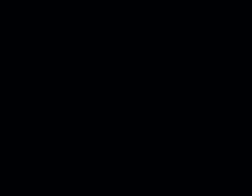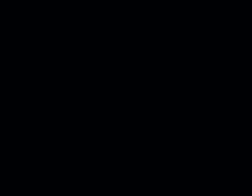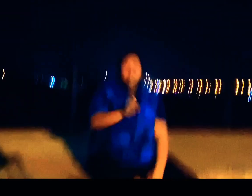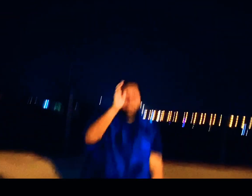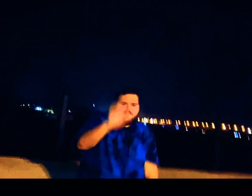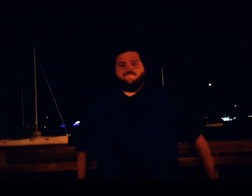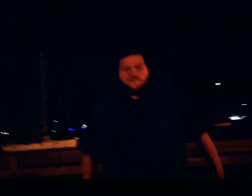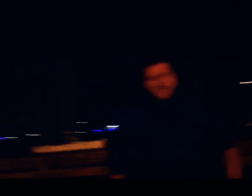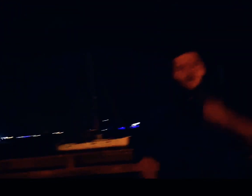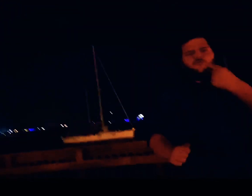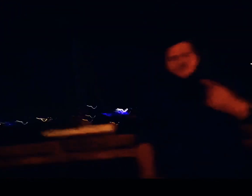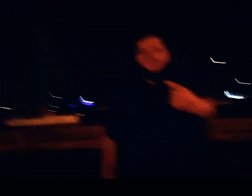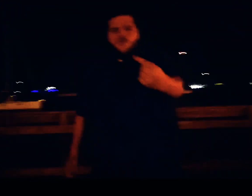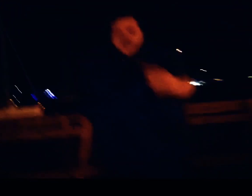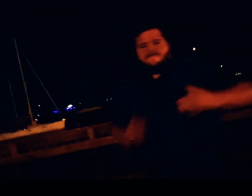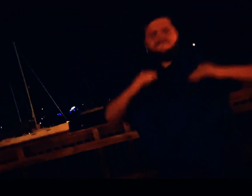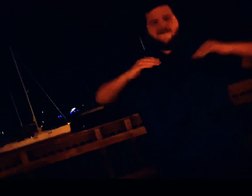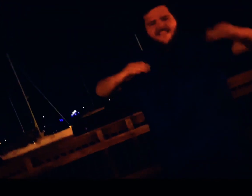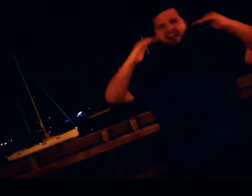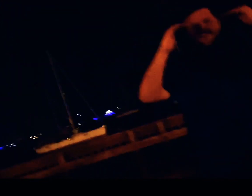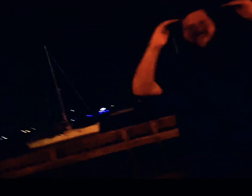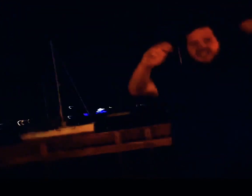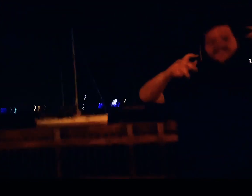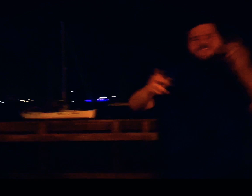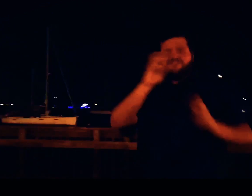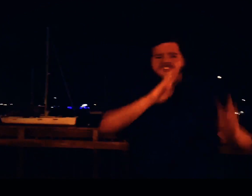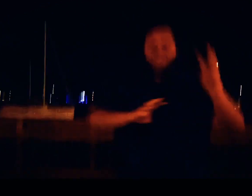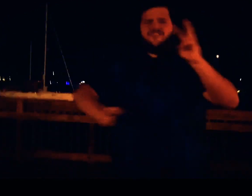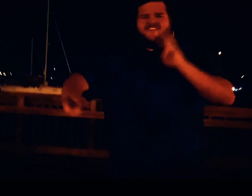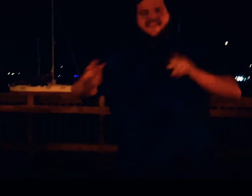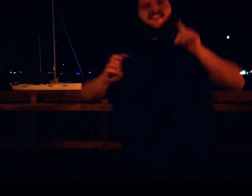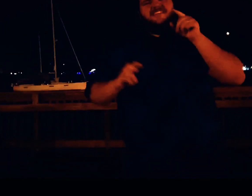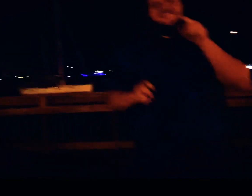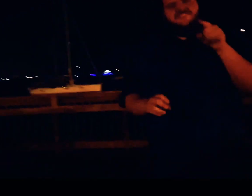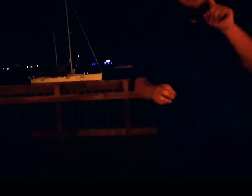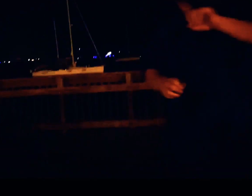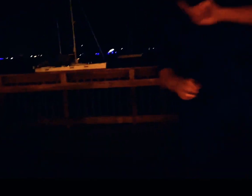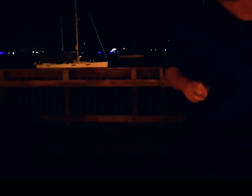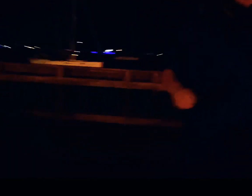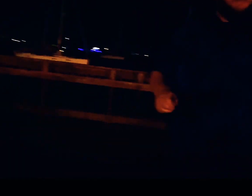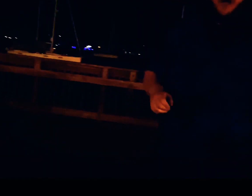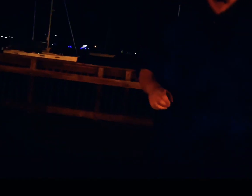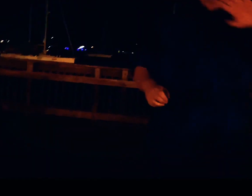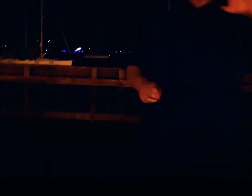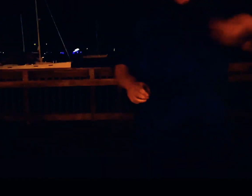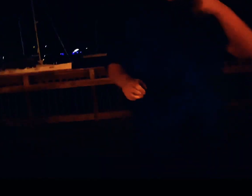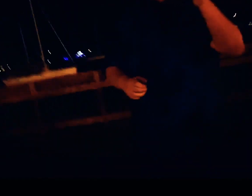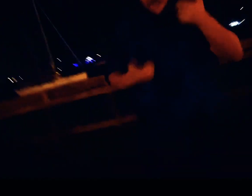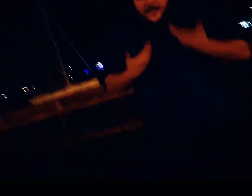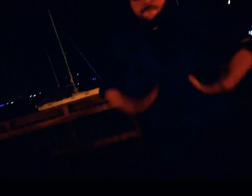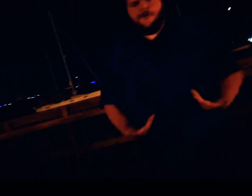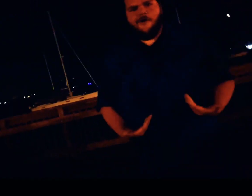cause I told you my level of concern but you walked by like you never heard